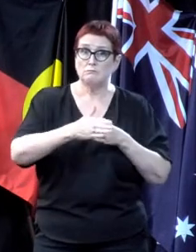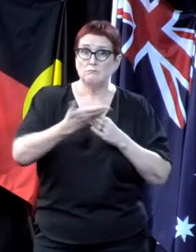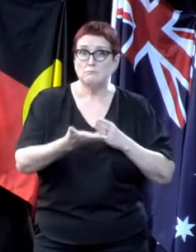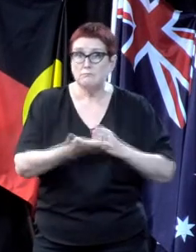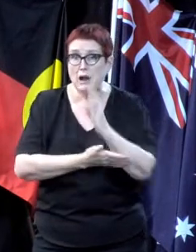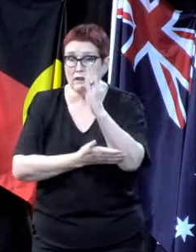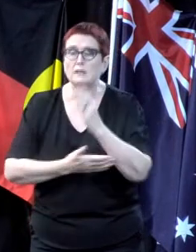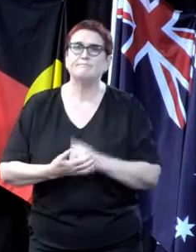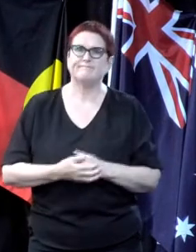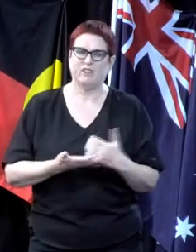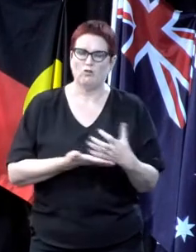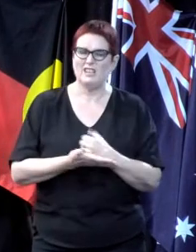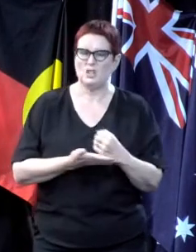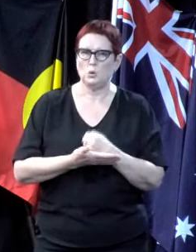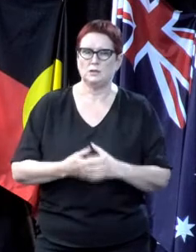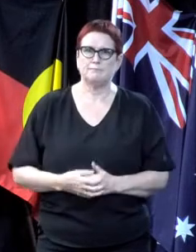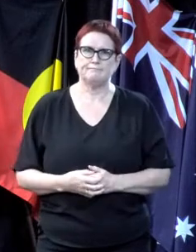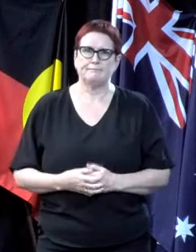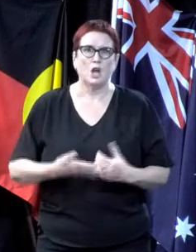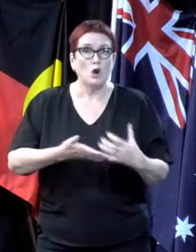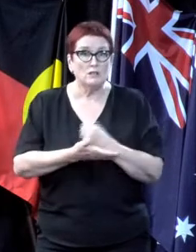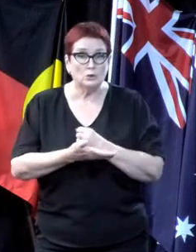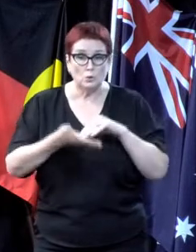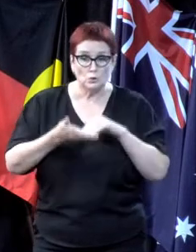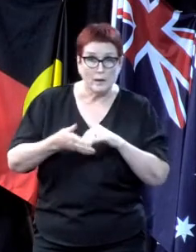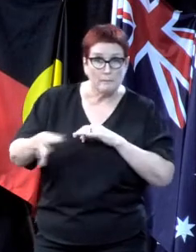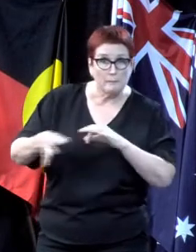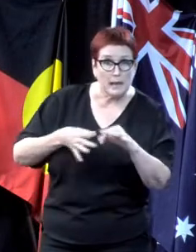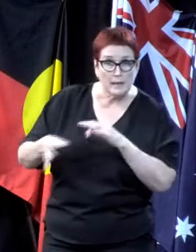And it’s resourcing for planning, collaboration, co-teaching and